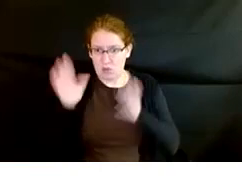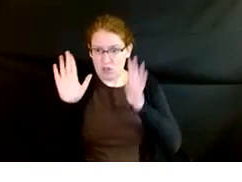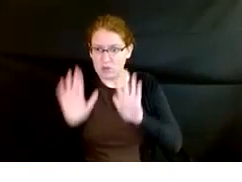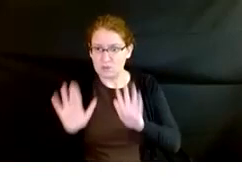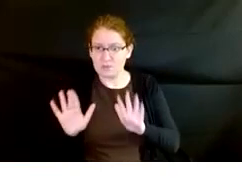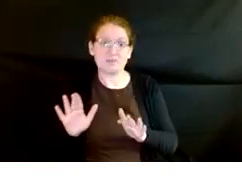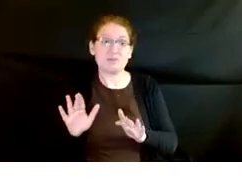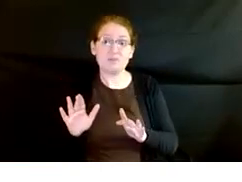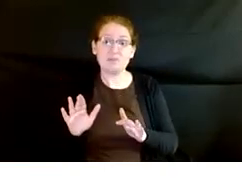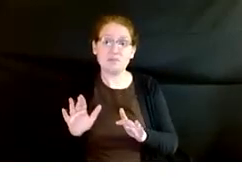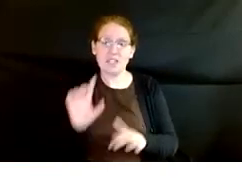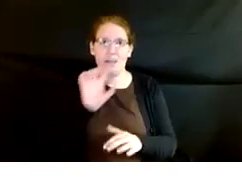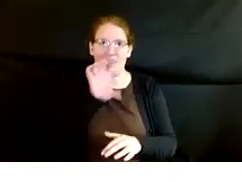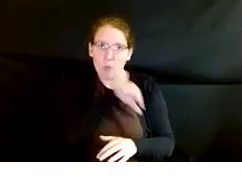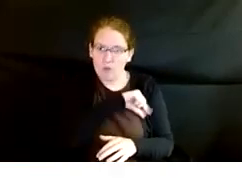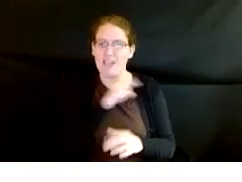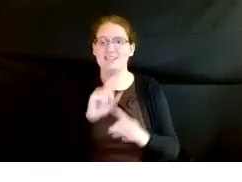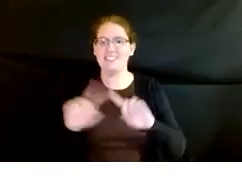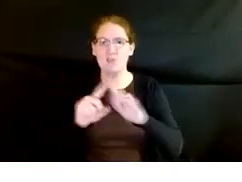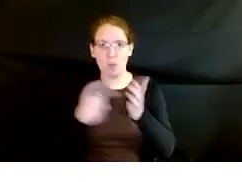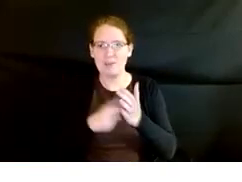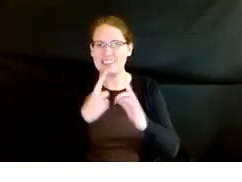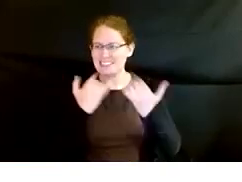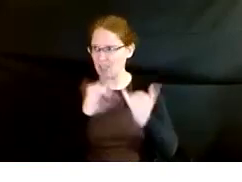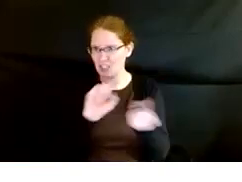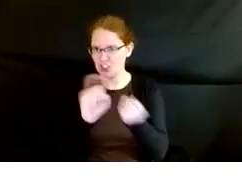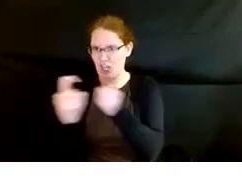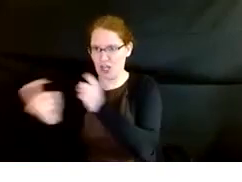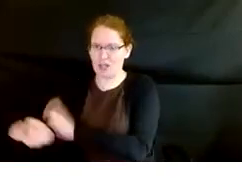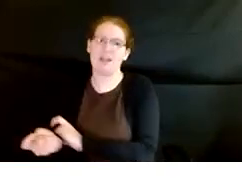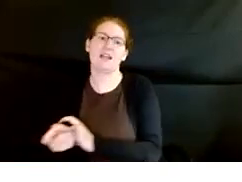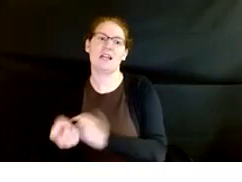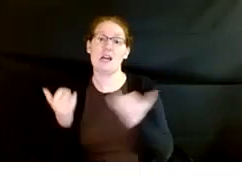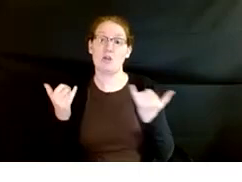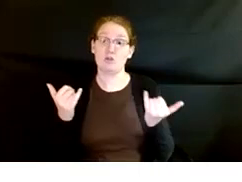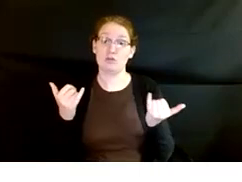continued to change and at this point pretty much anybody is eligible to get a vaccine which is